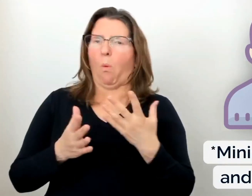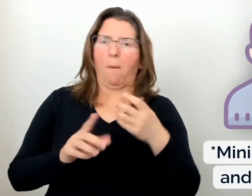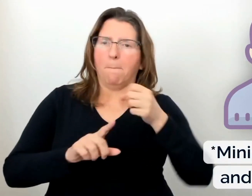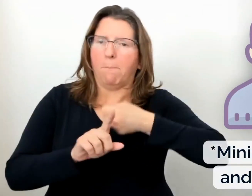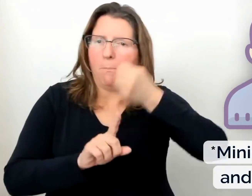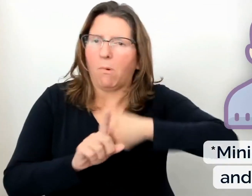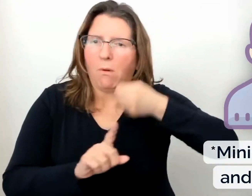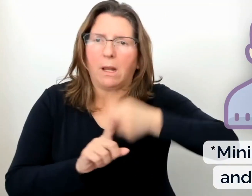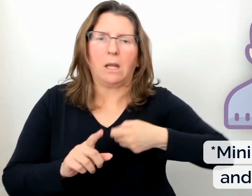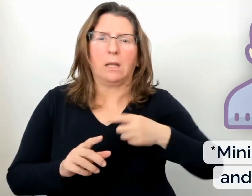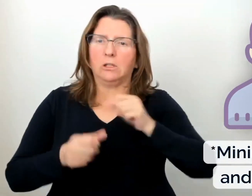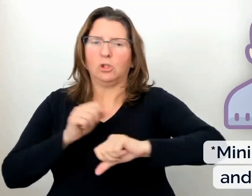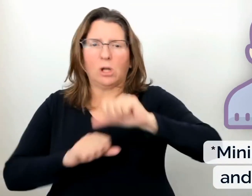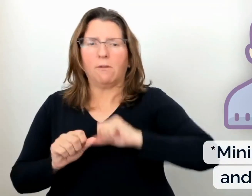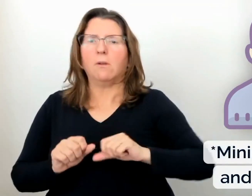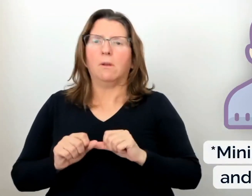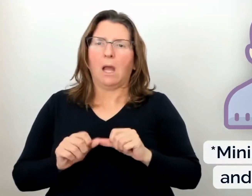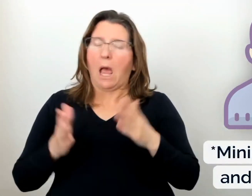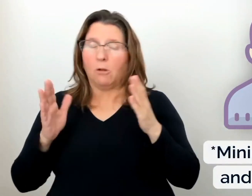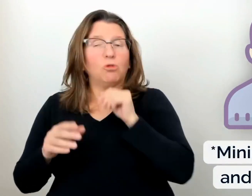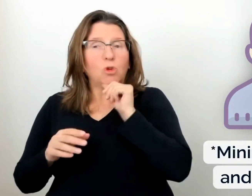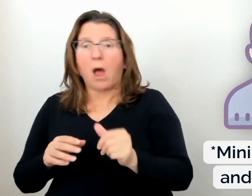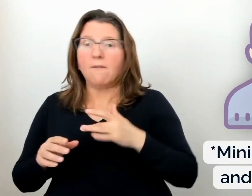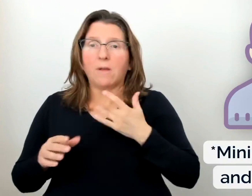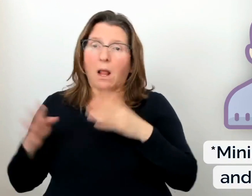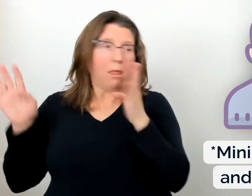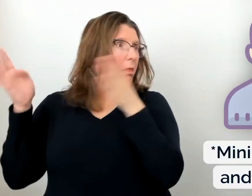If they are trying to avoid bullies, they are not going to be able to attend to the lesson.